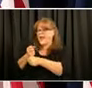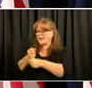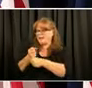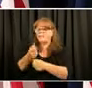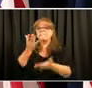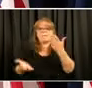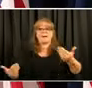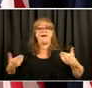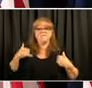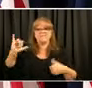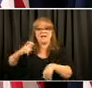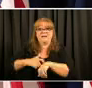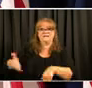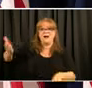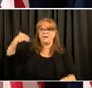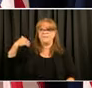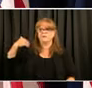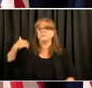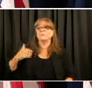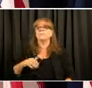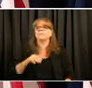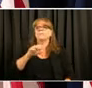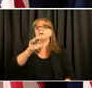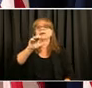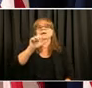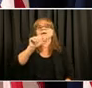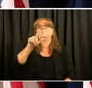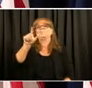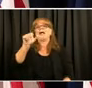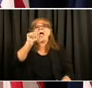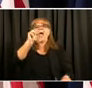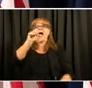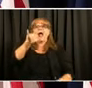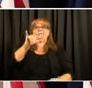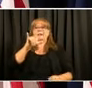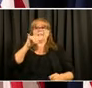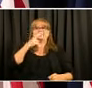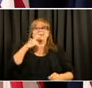station period if someone is sick go to the doctor you're encouraging healthy people to get tested